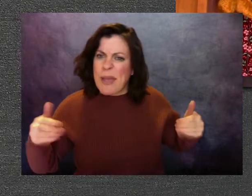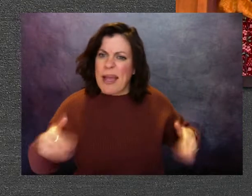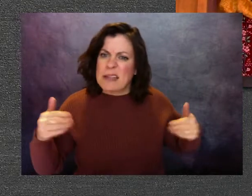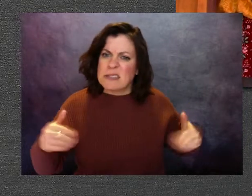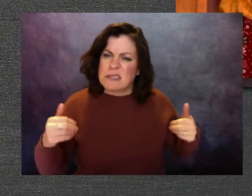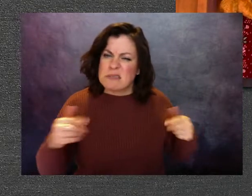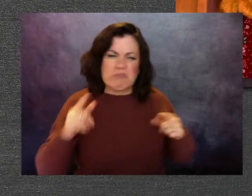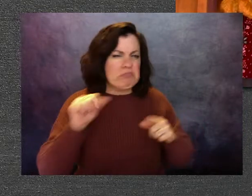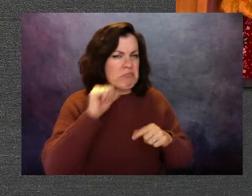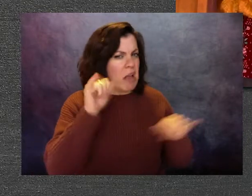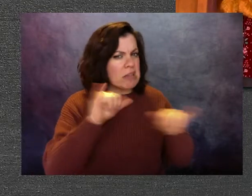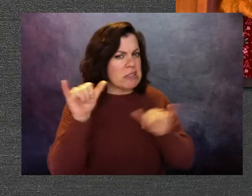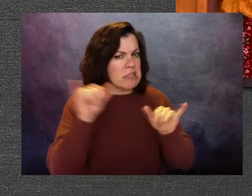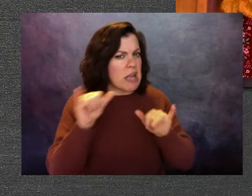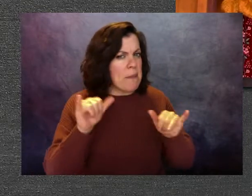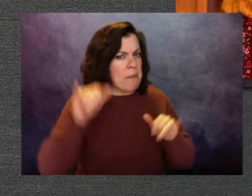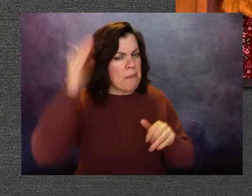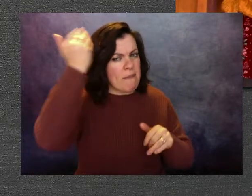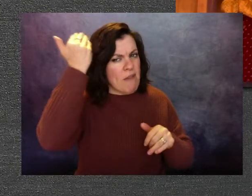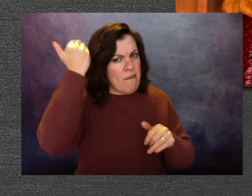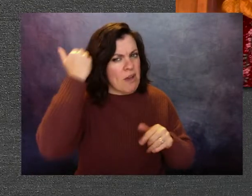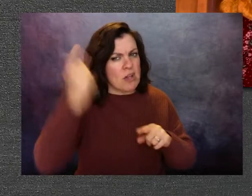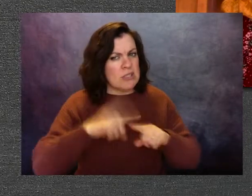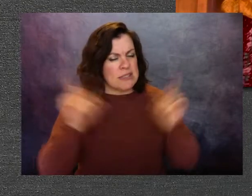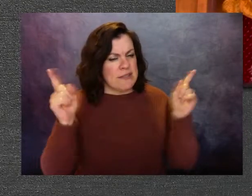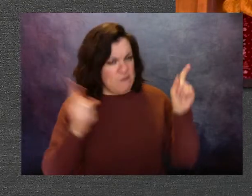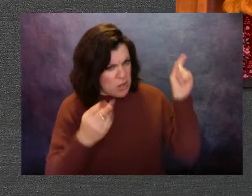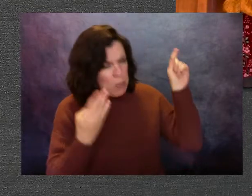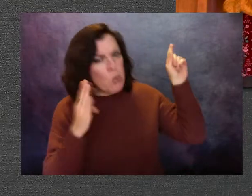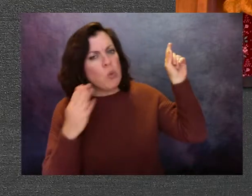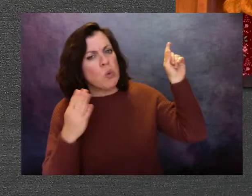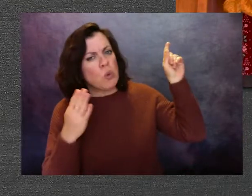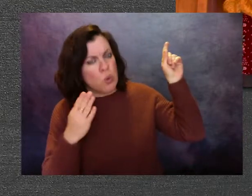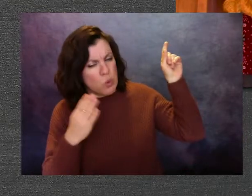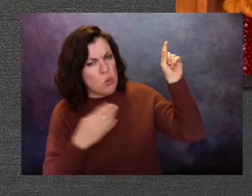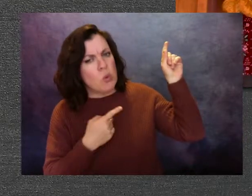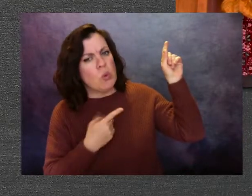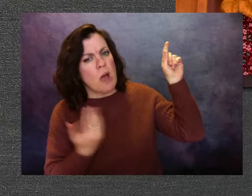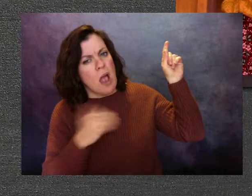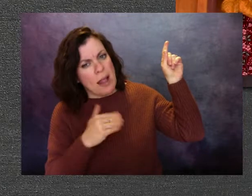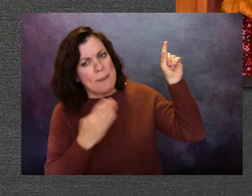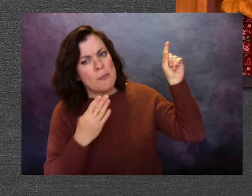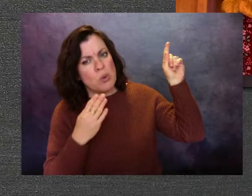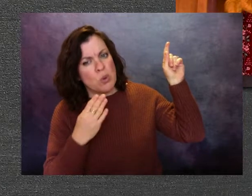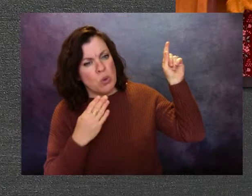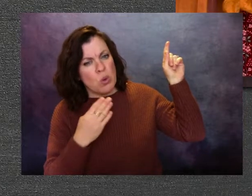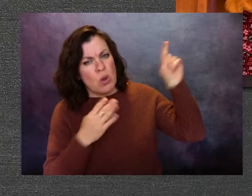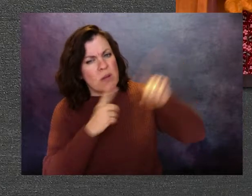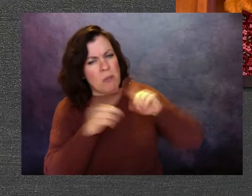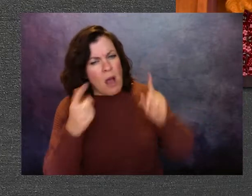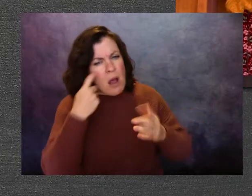These pants are they're blue. I think they're blue. Do you friends notice anything else about the pants?